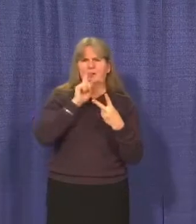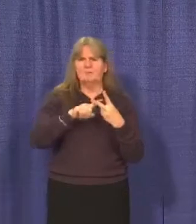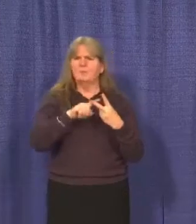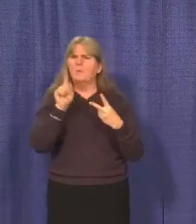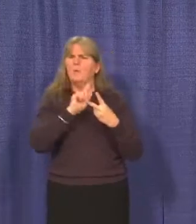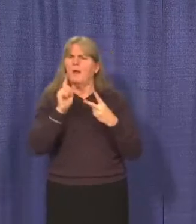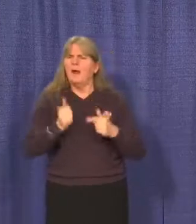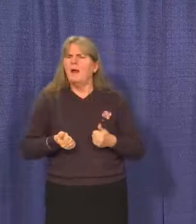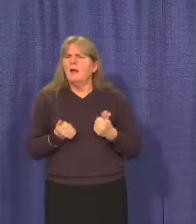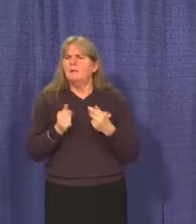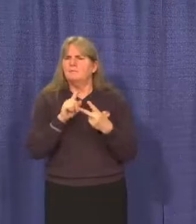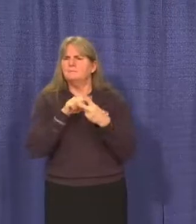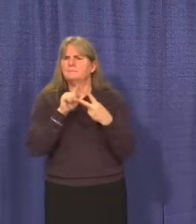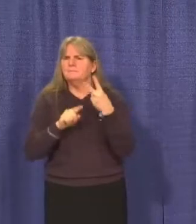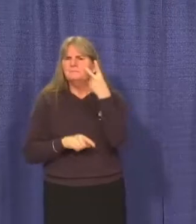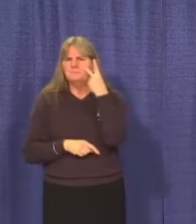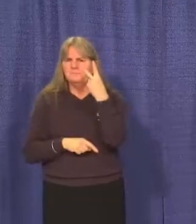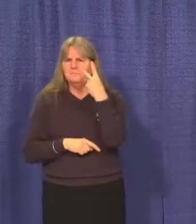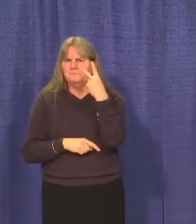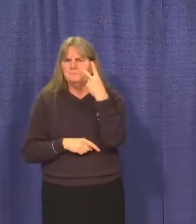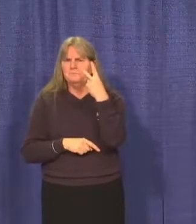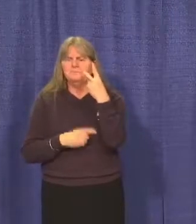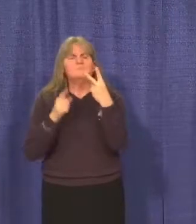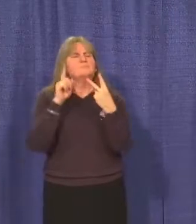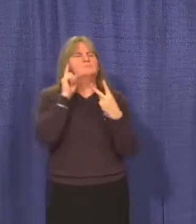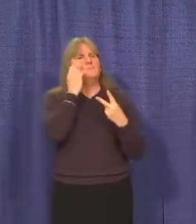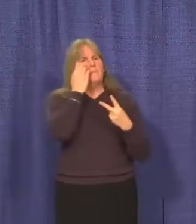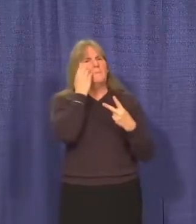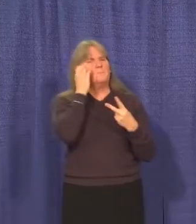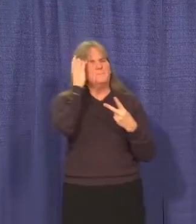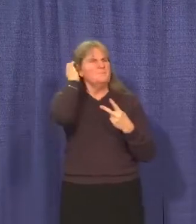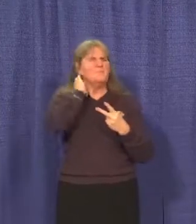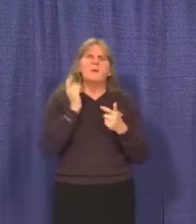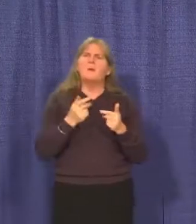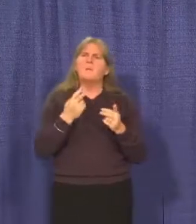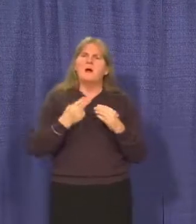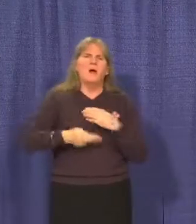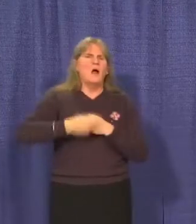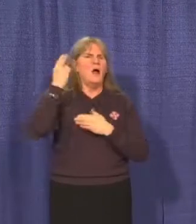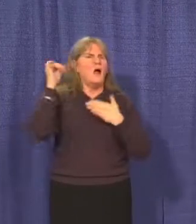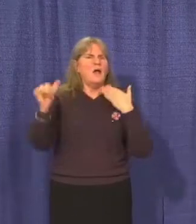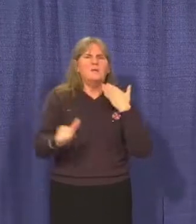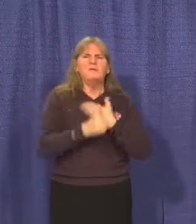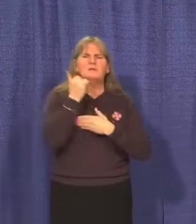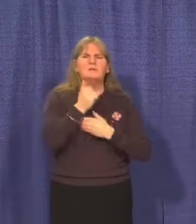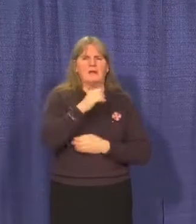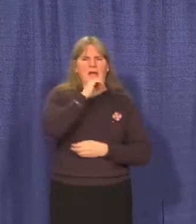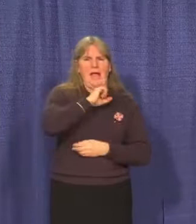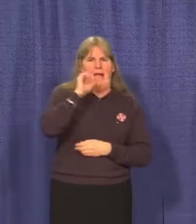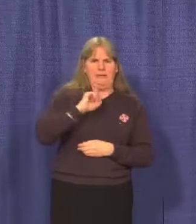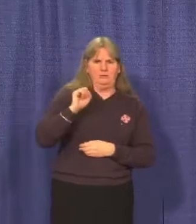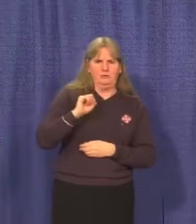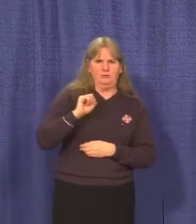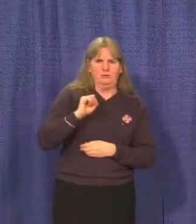what setting do you live in. For an individual, therefore -- by far the biggest risk factor is age.